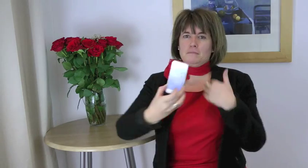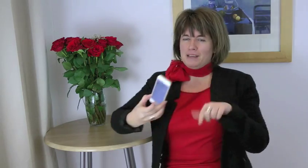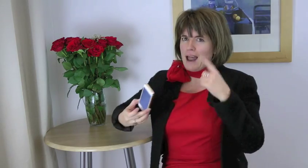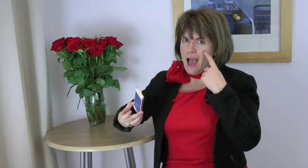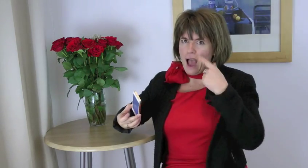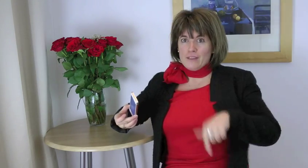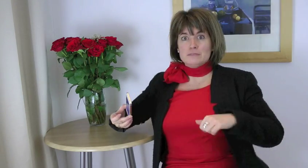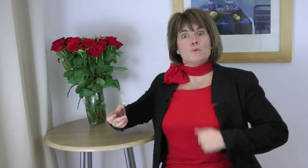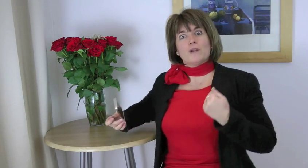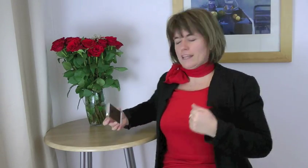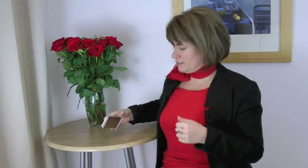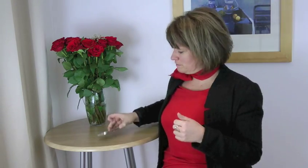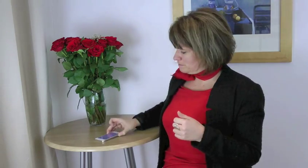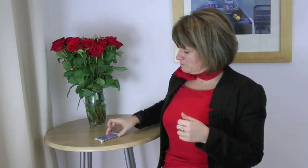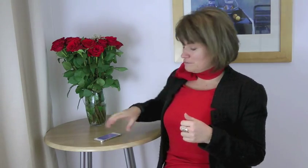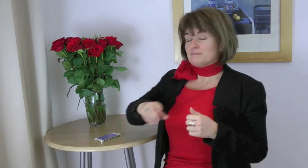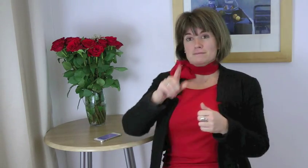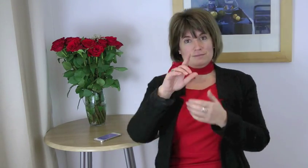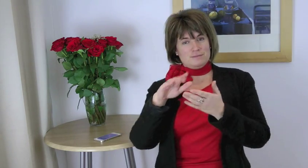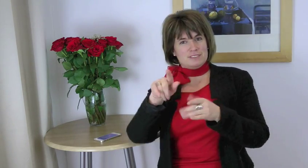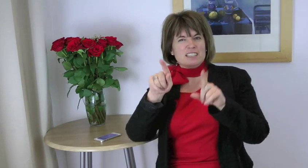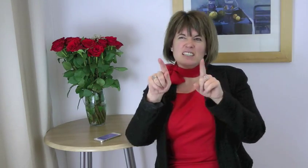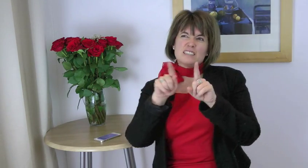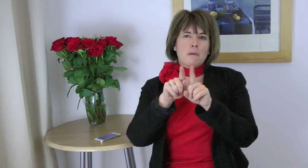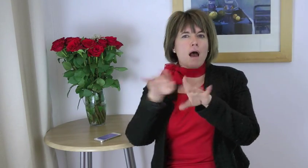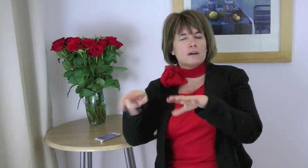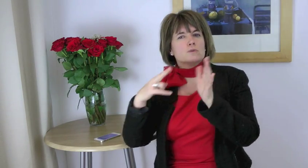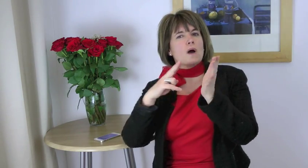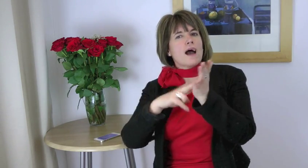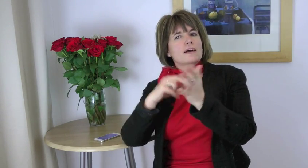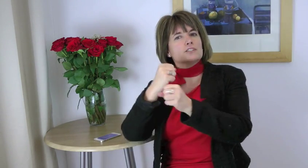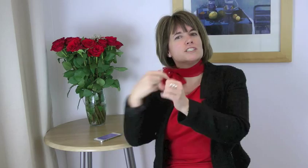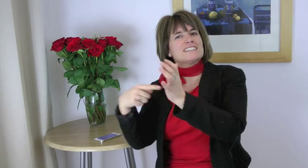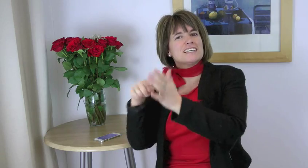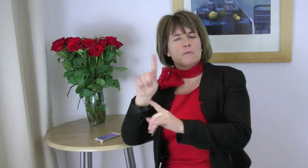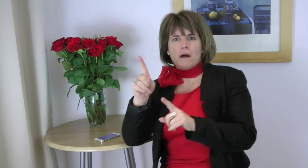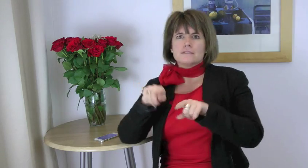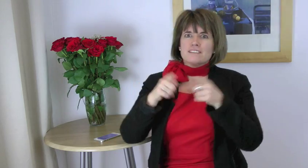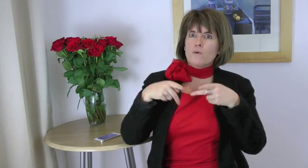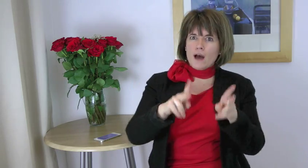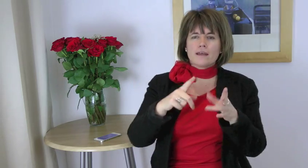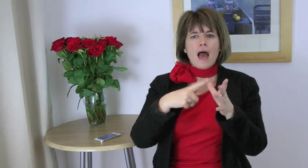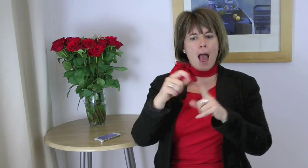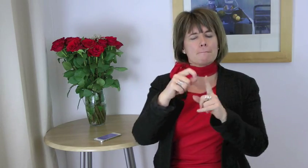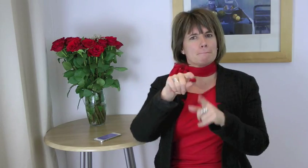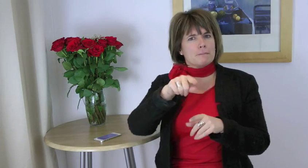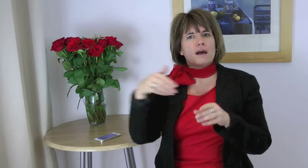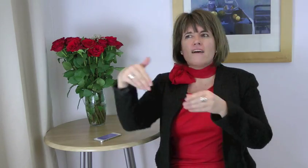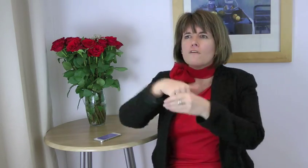I took a look at it this morning it is similar to Next Generation Text but it works in a different way because it doesn't involve